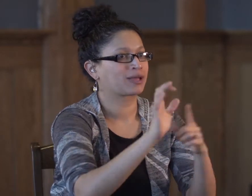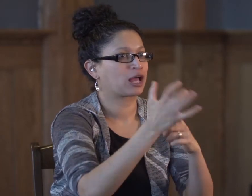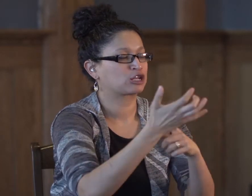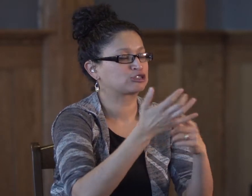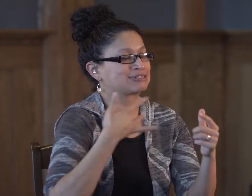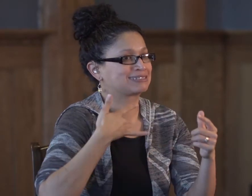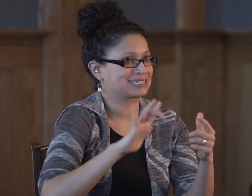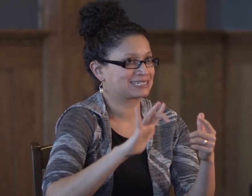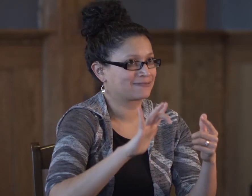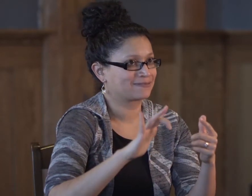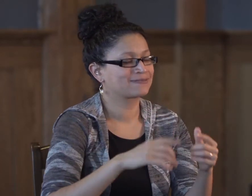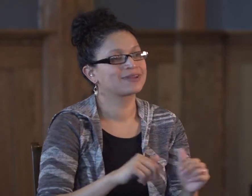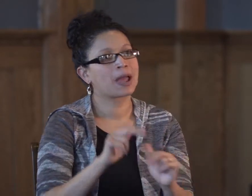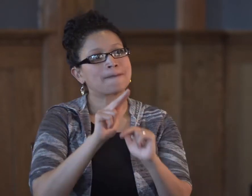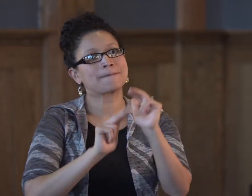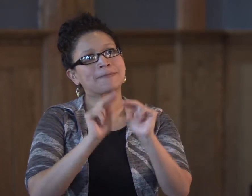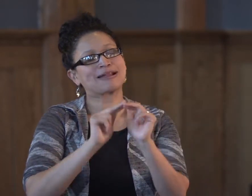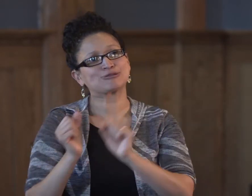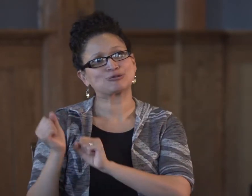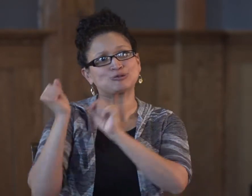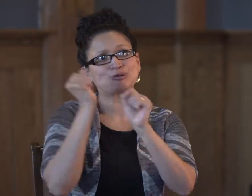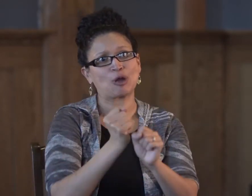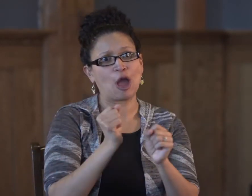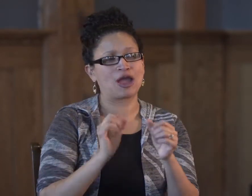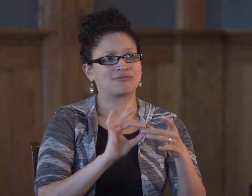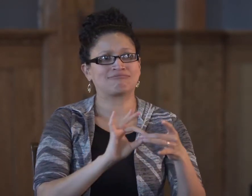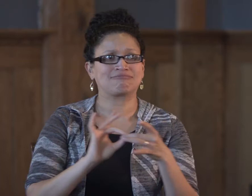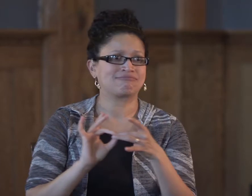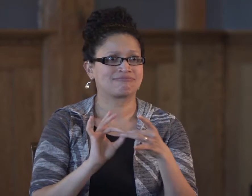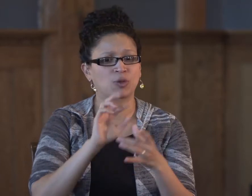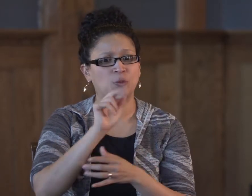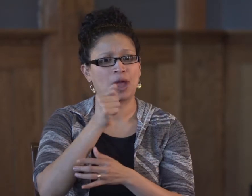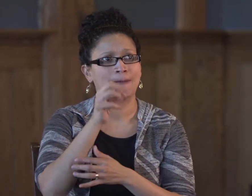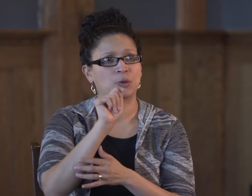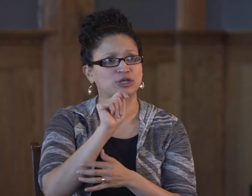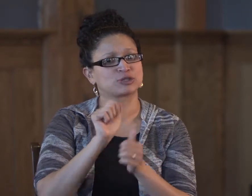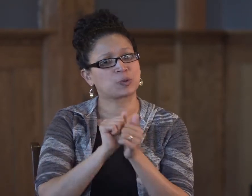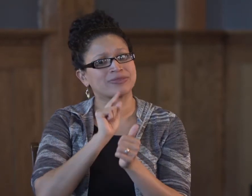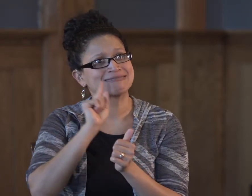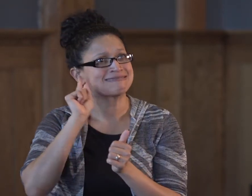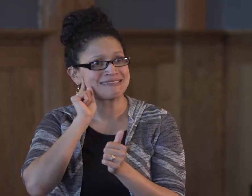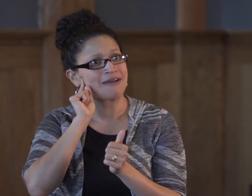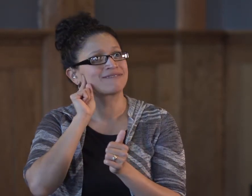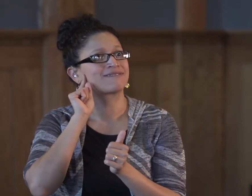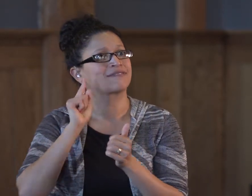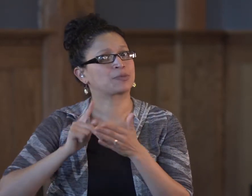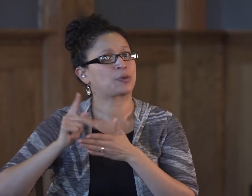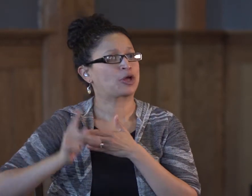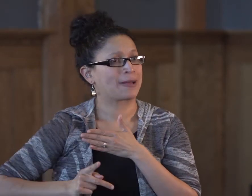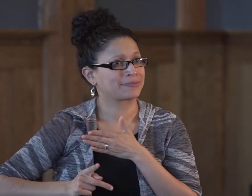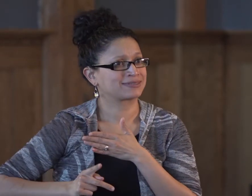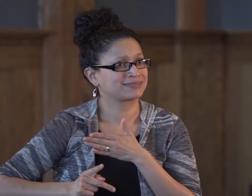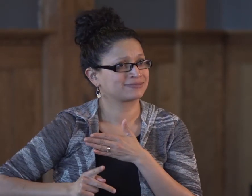and connecting with that culturally-specific organization, building rapport with the Deaf